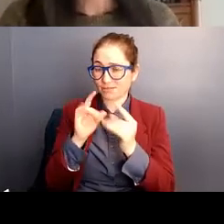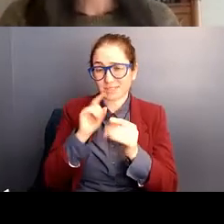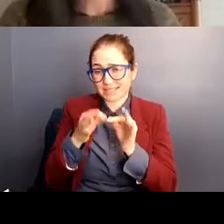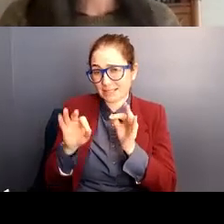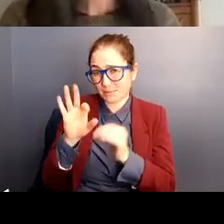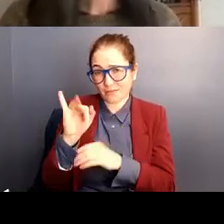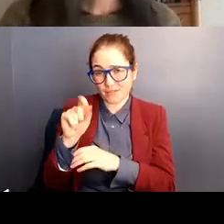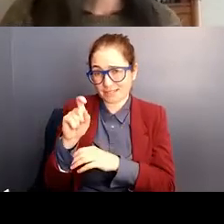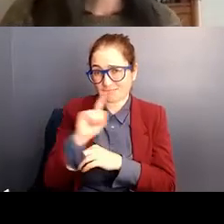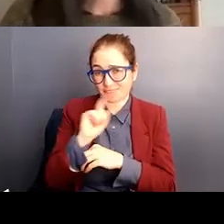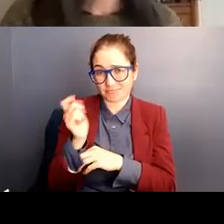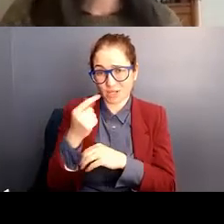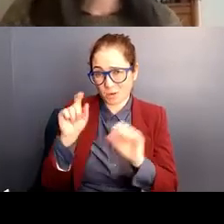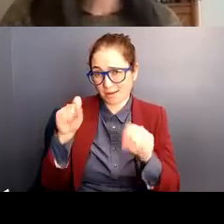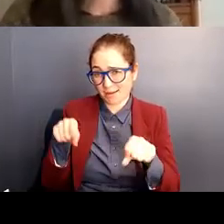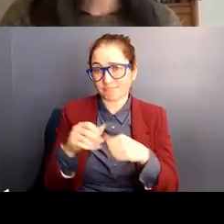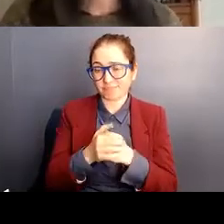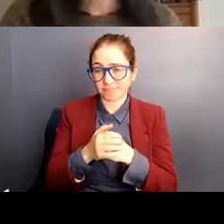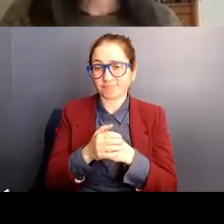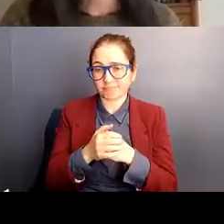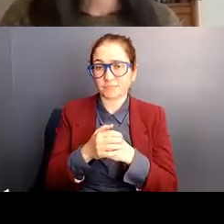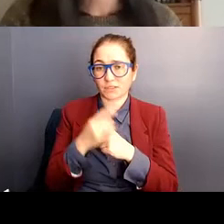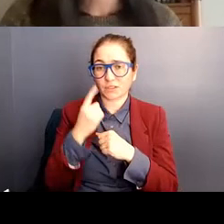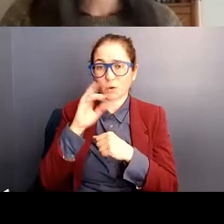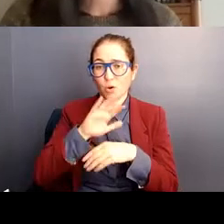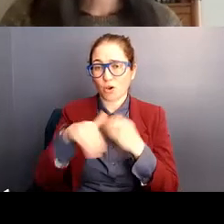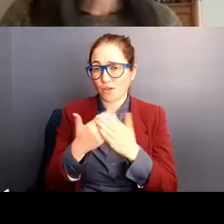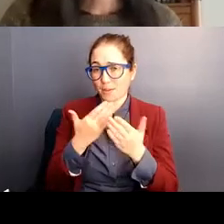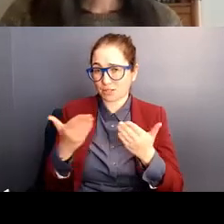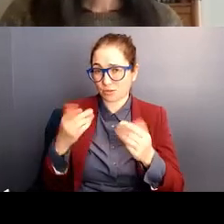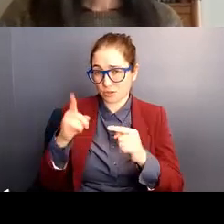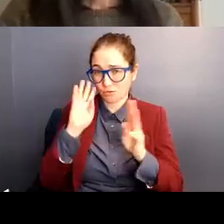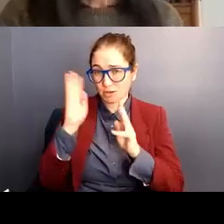could do. For the collateral material you're creating.